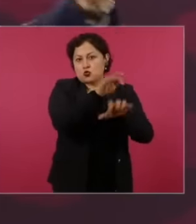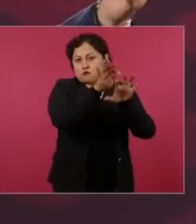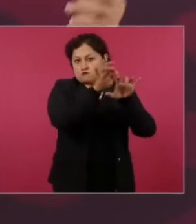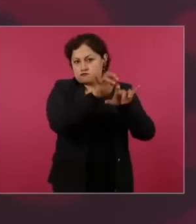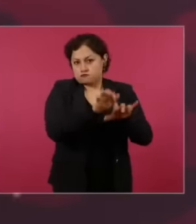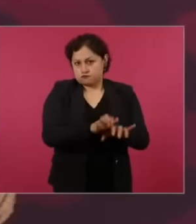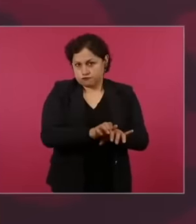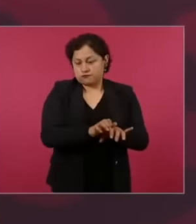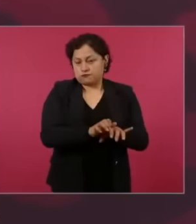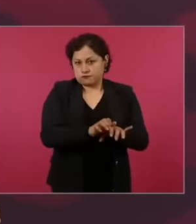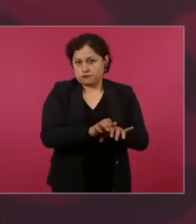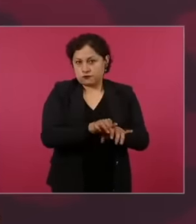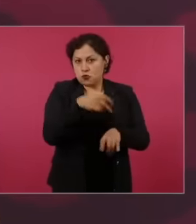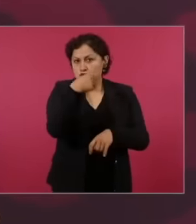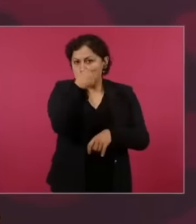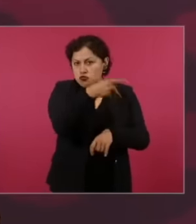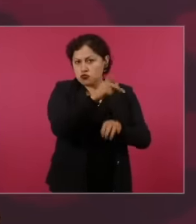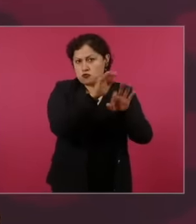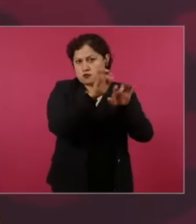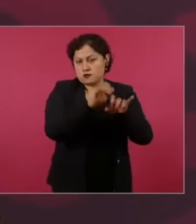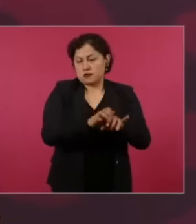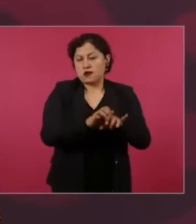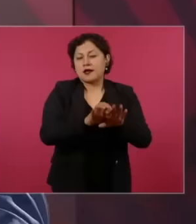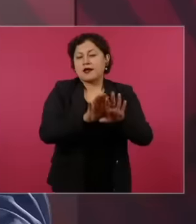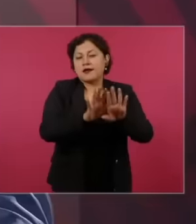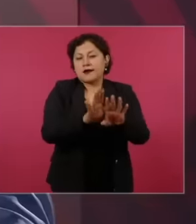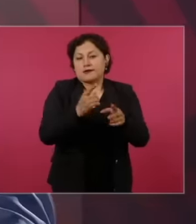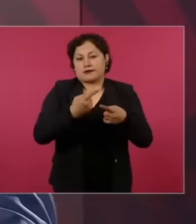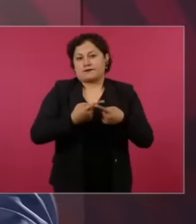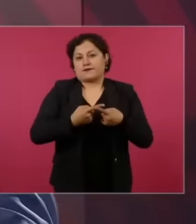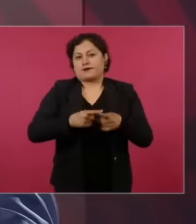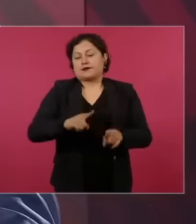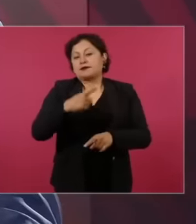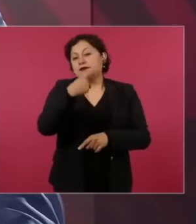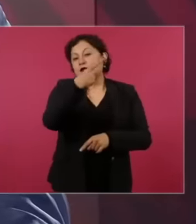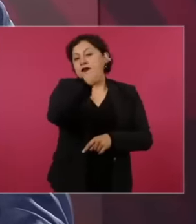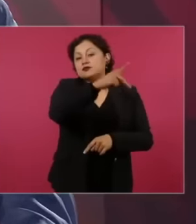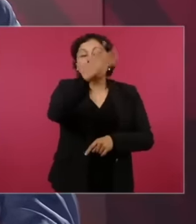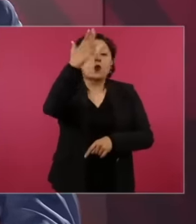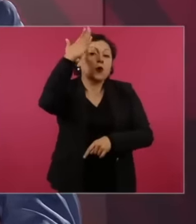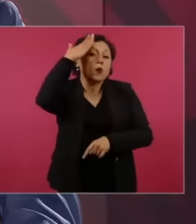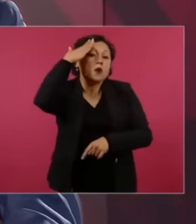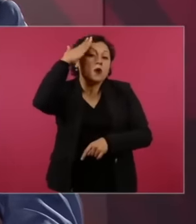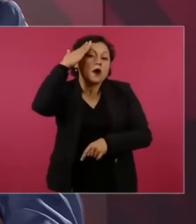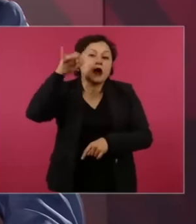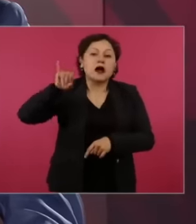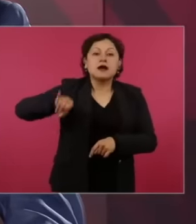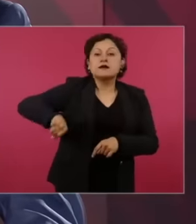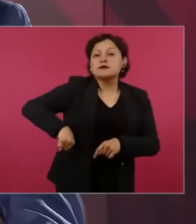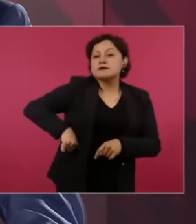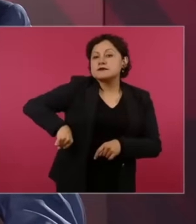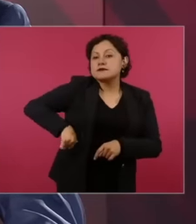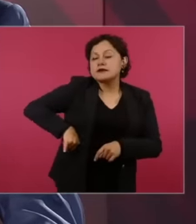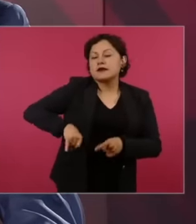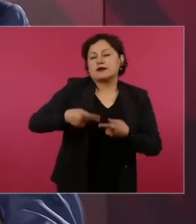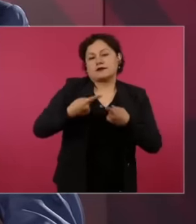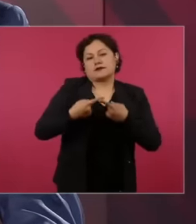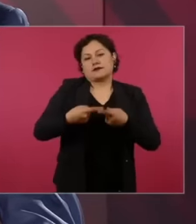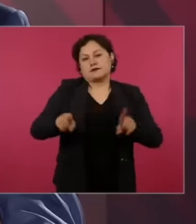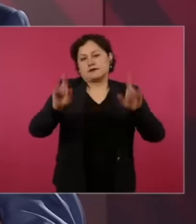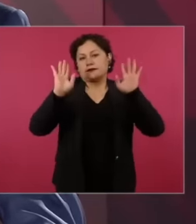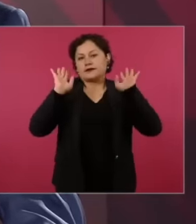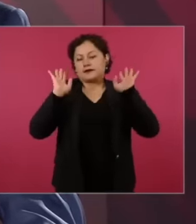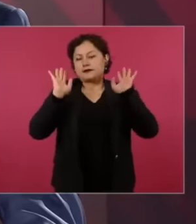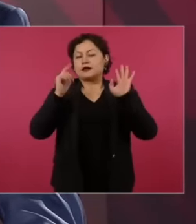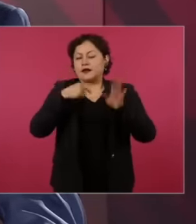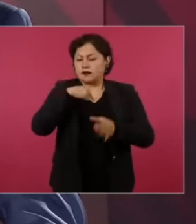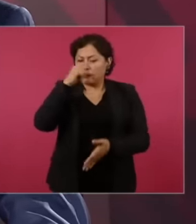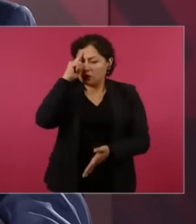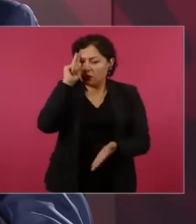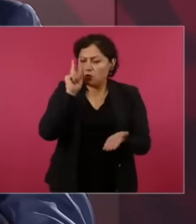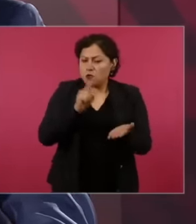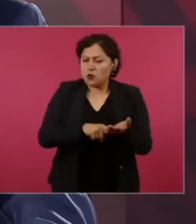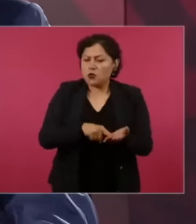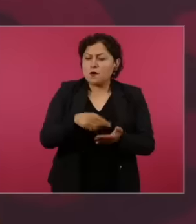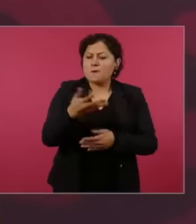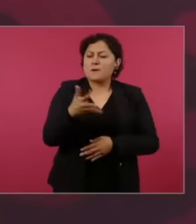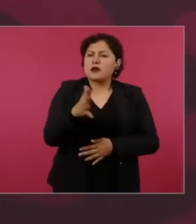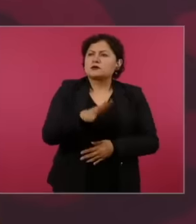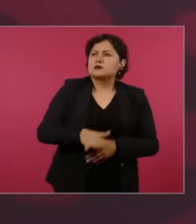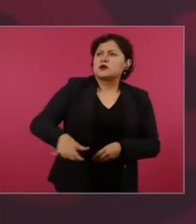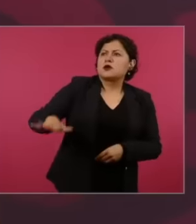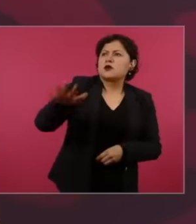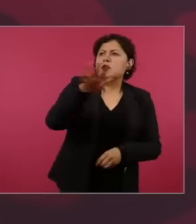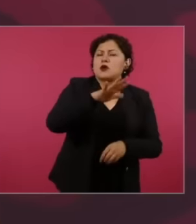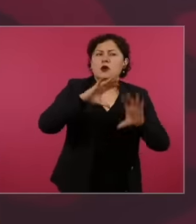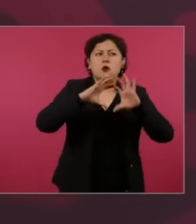another thing. Maybe I say. Nothing, because I think they must be reading it in the world, zero zero,